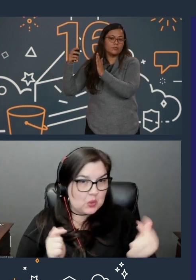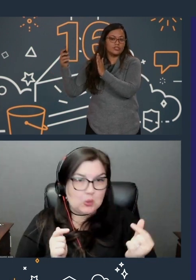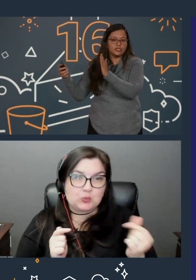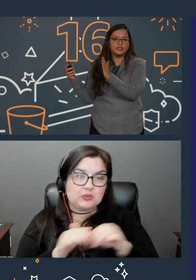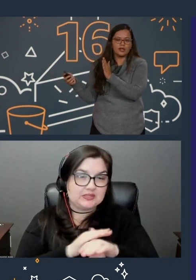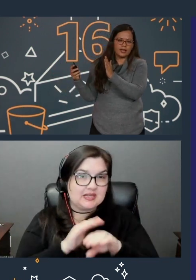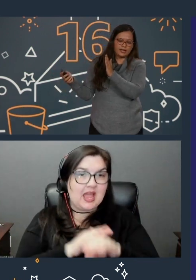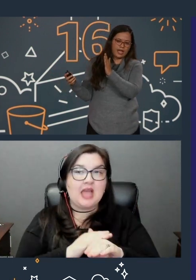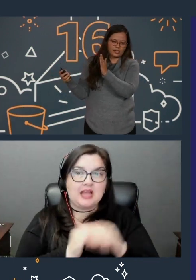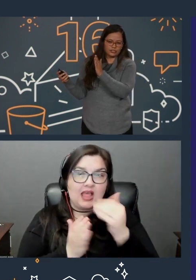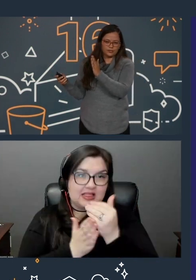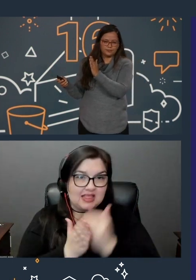which is the correct action.